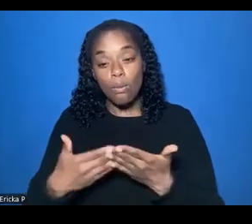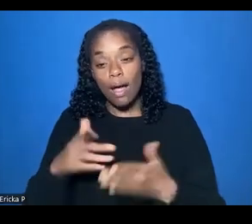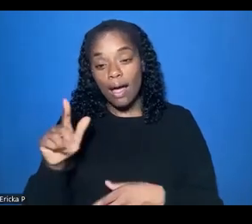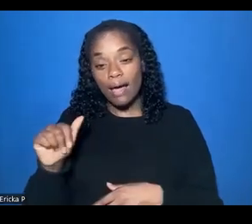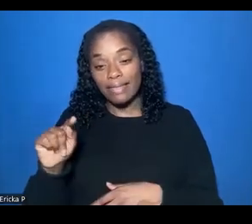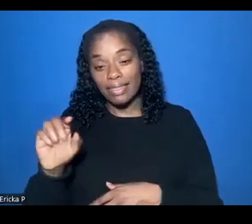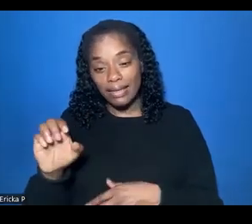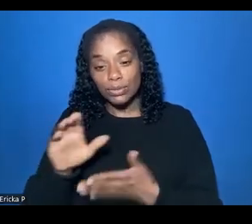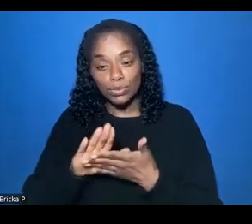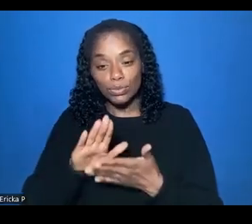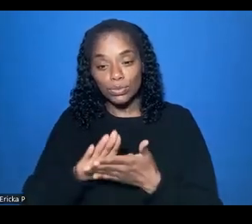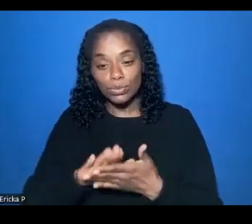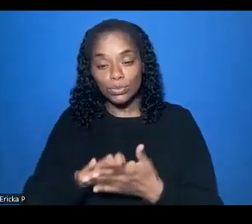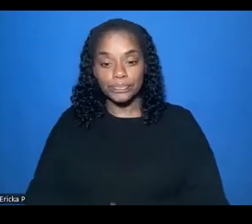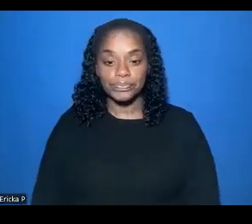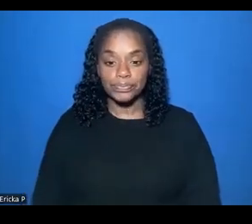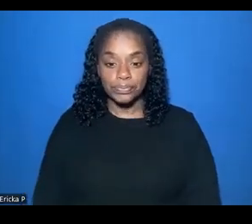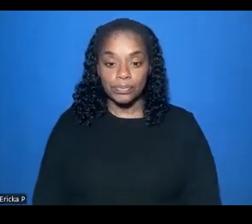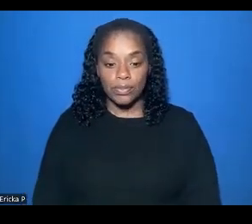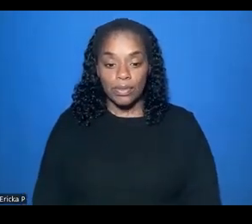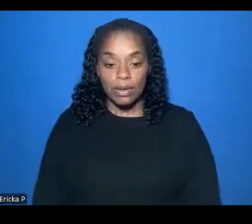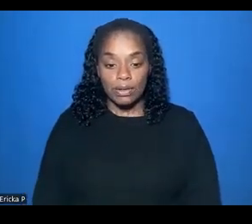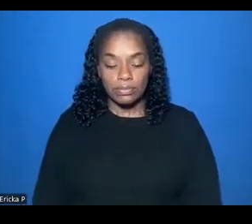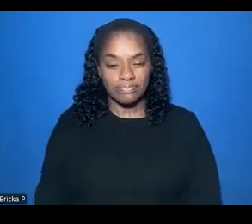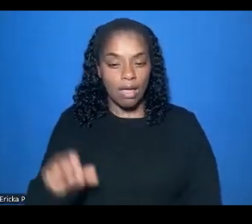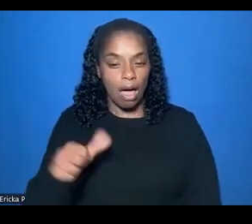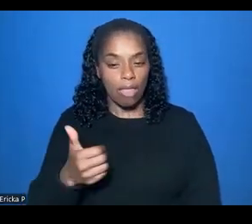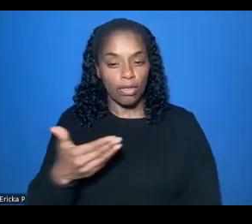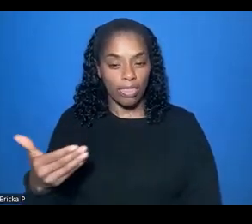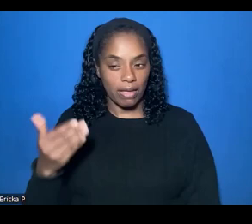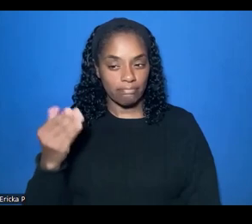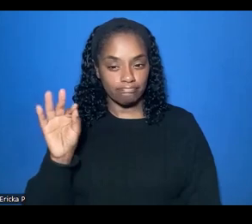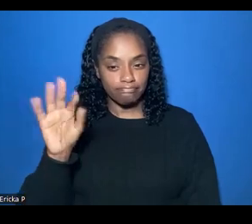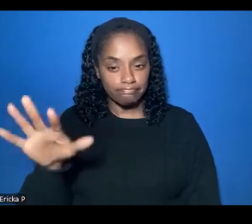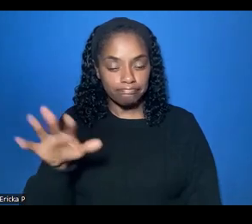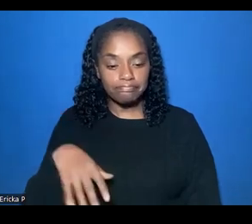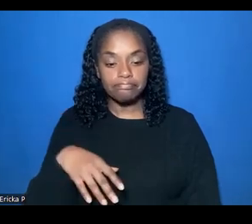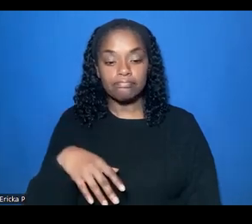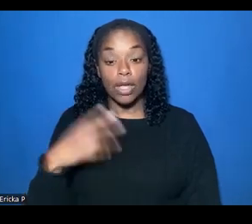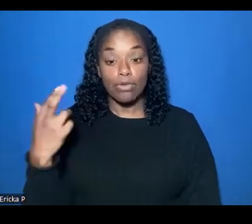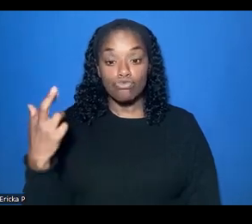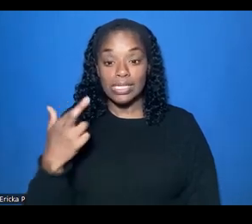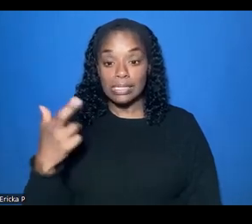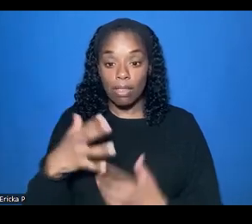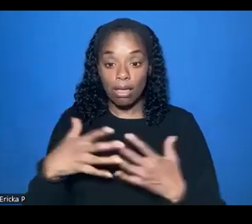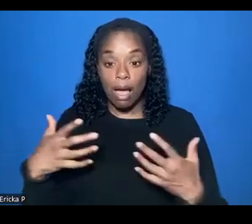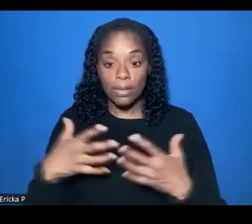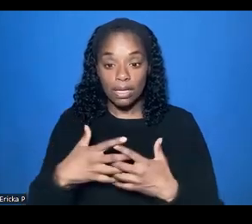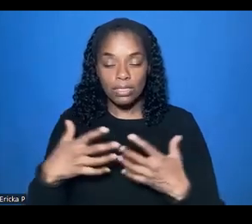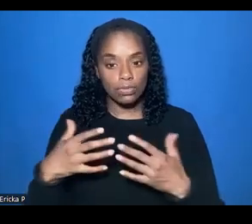There's other one of the other things that I do want to mention is reasonable accommodations are really important.